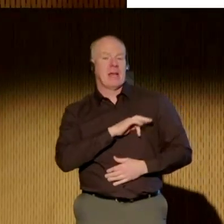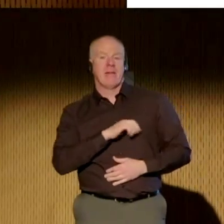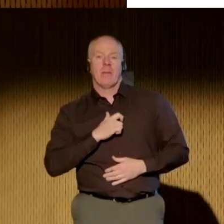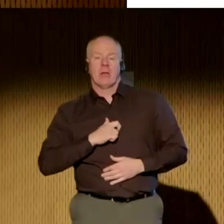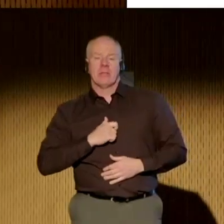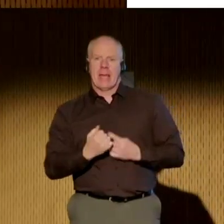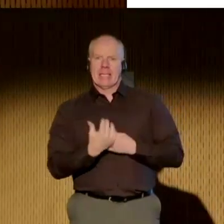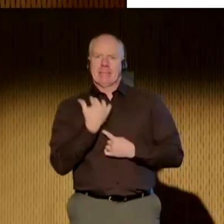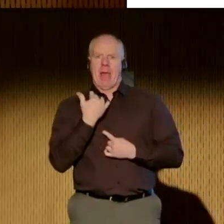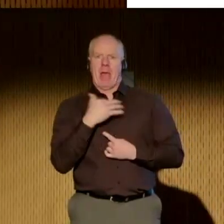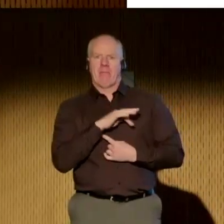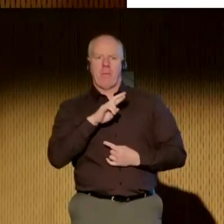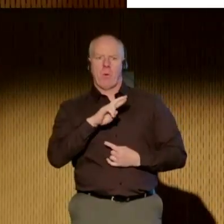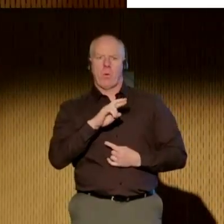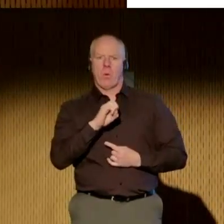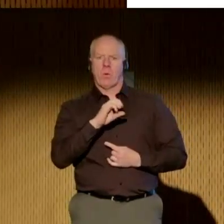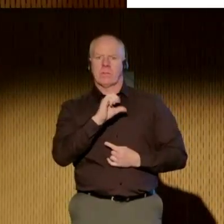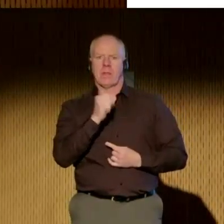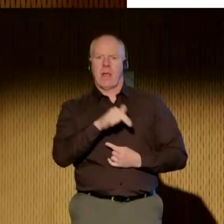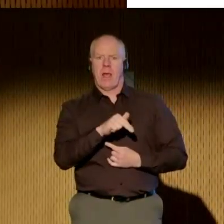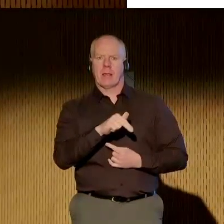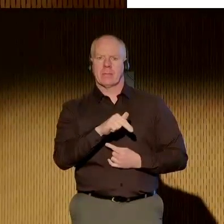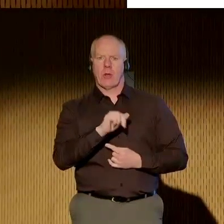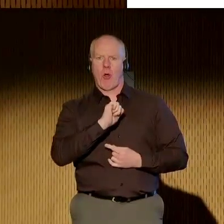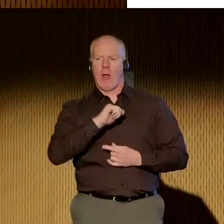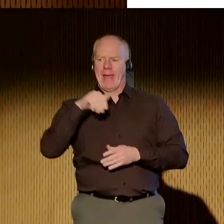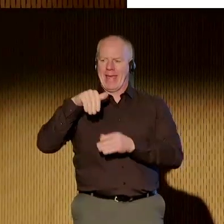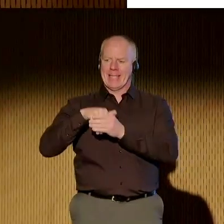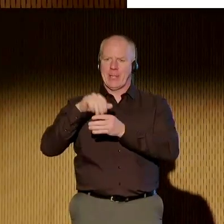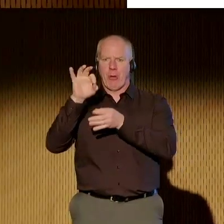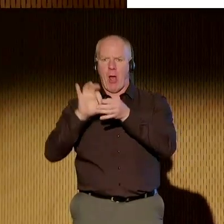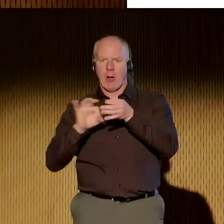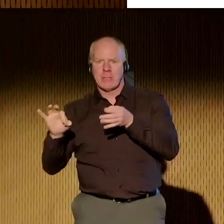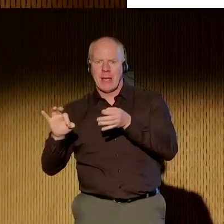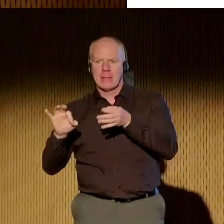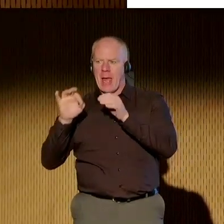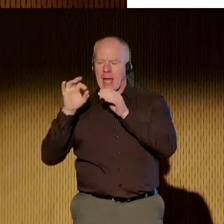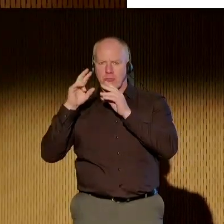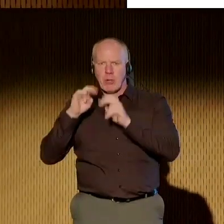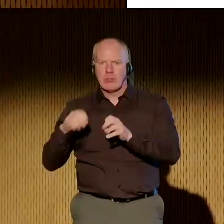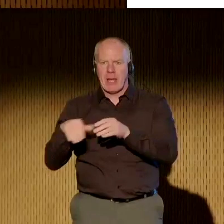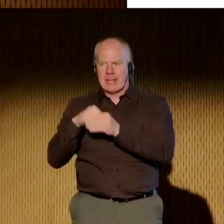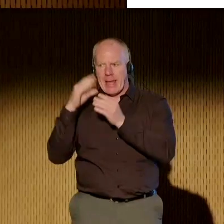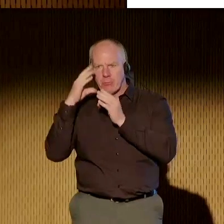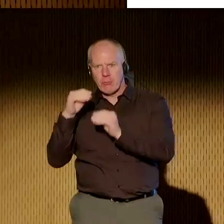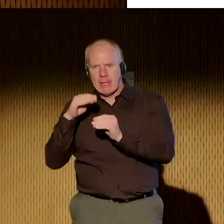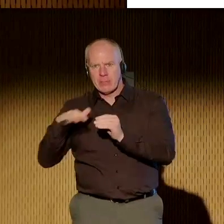inspired by Rosan as an interior architect and a researcher in the educational field.